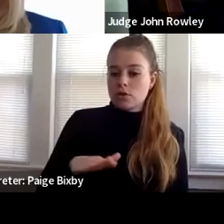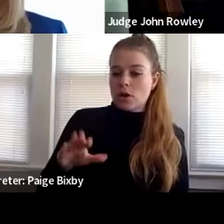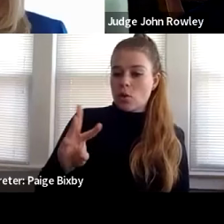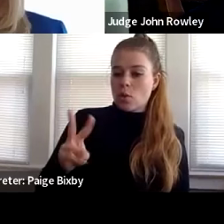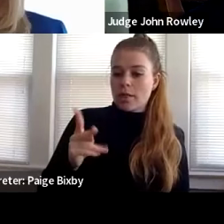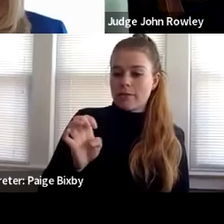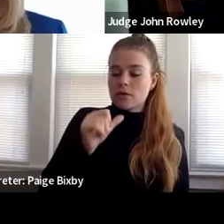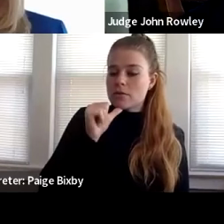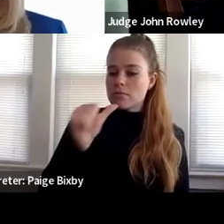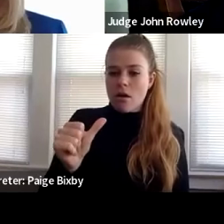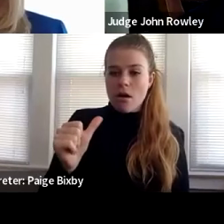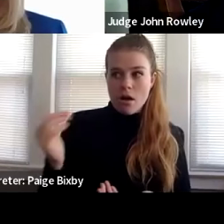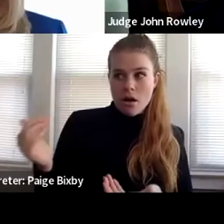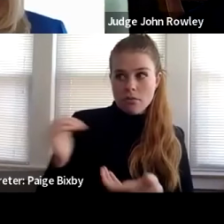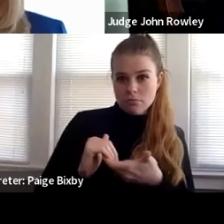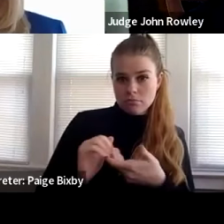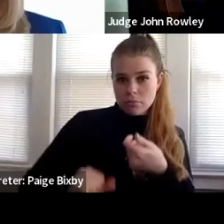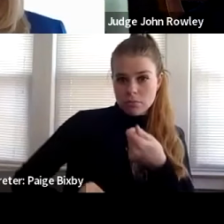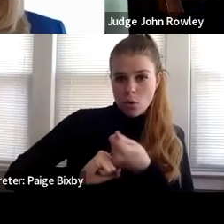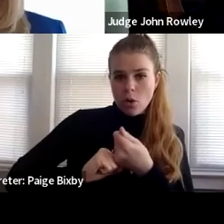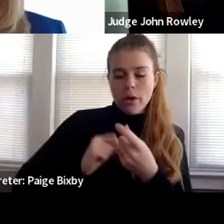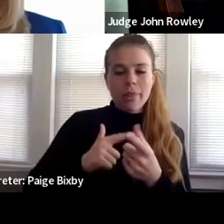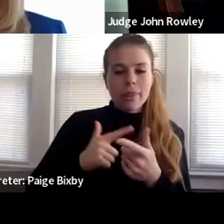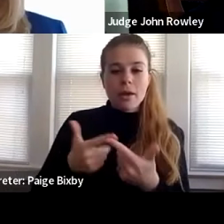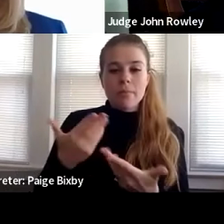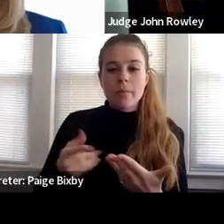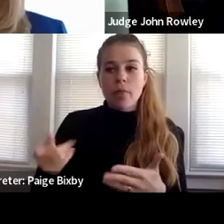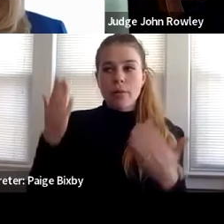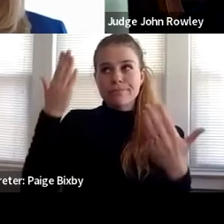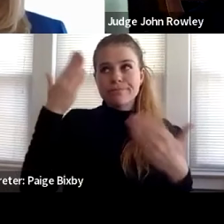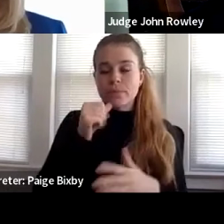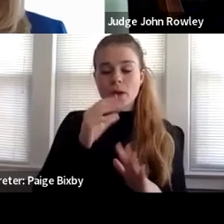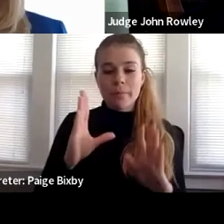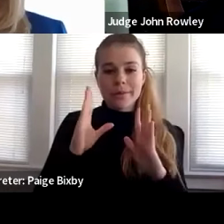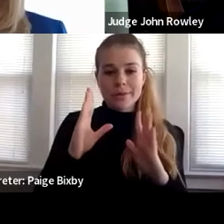then it's because they're either not paying attention to the data, they haven't seen the data,